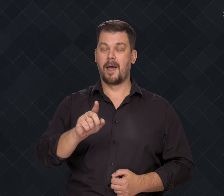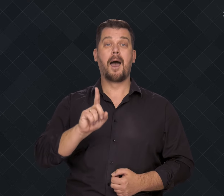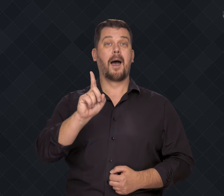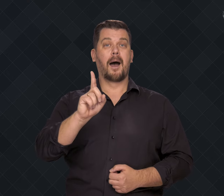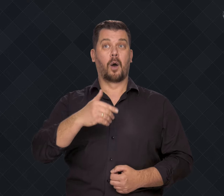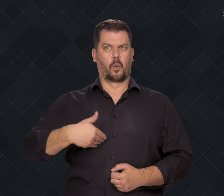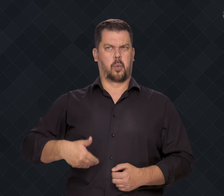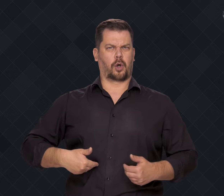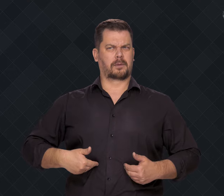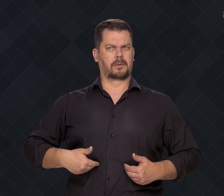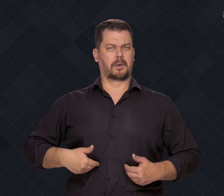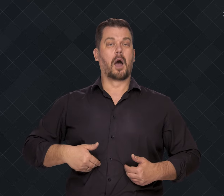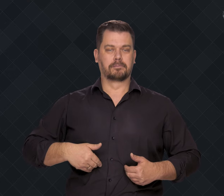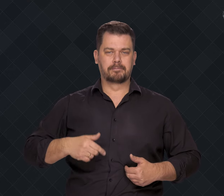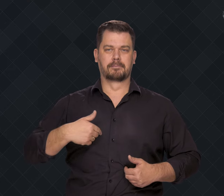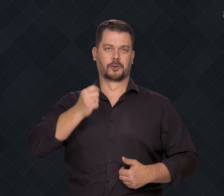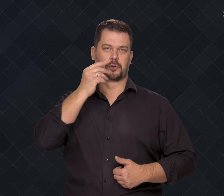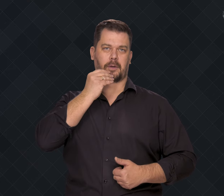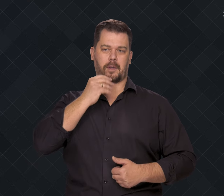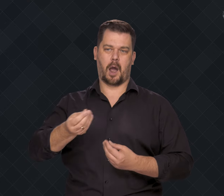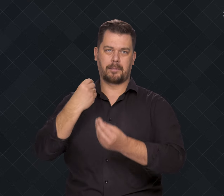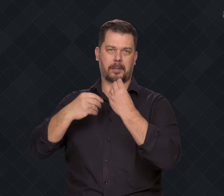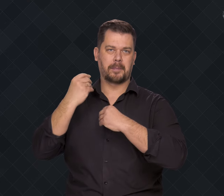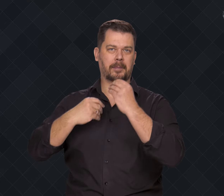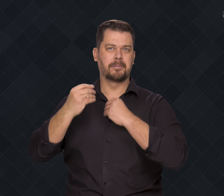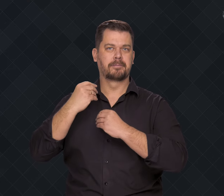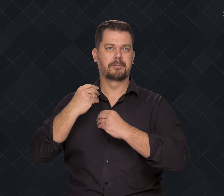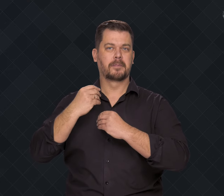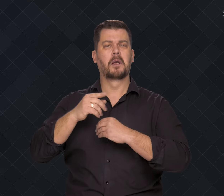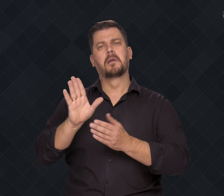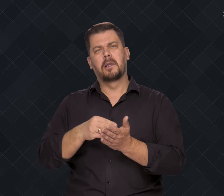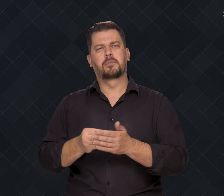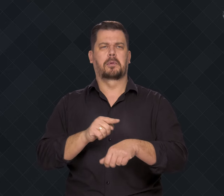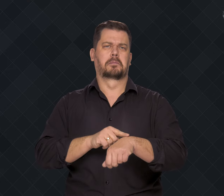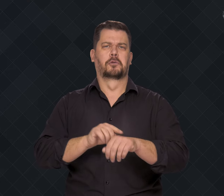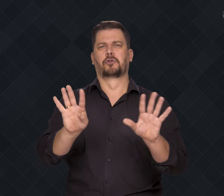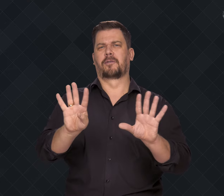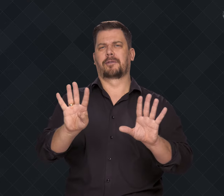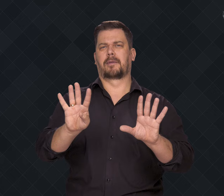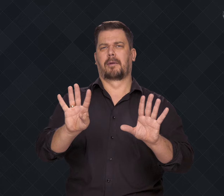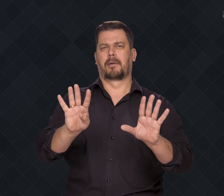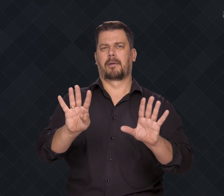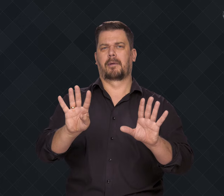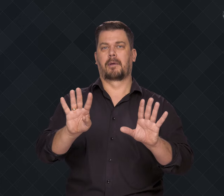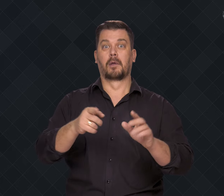And when you feel hungry, reach for your breakfast. At first, it might be around 9 a.m.